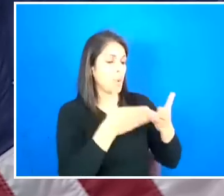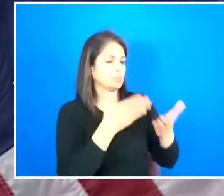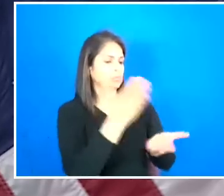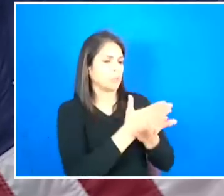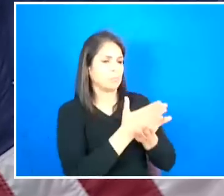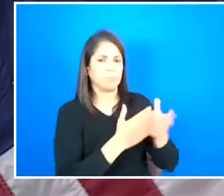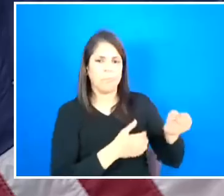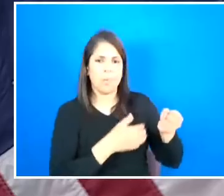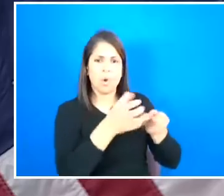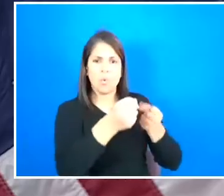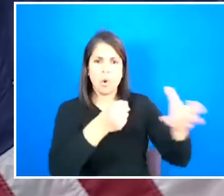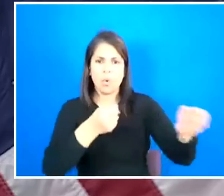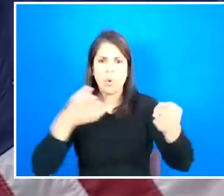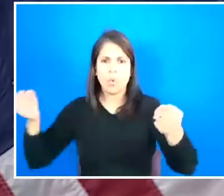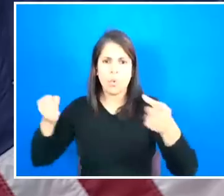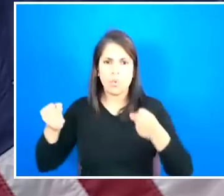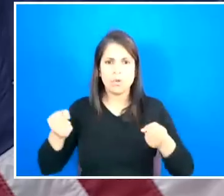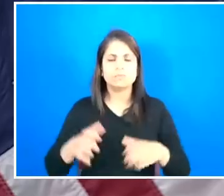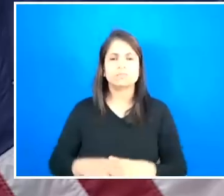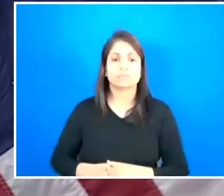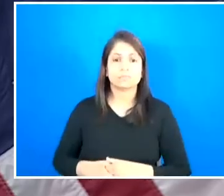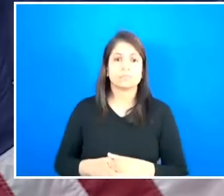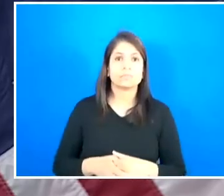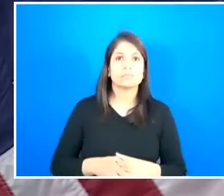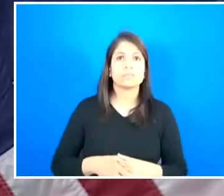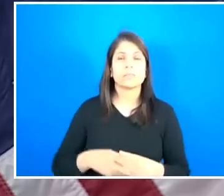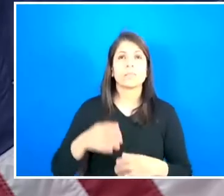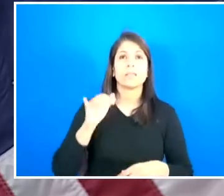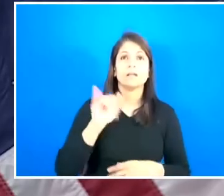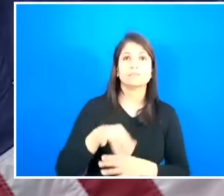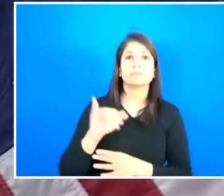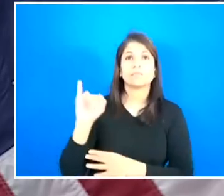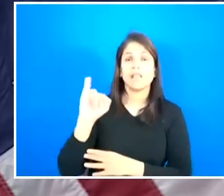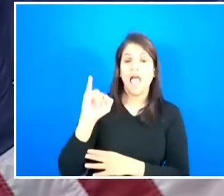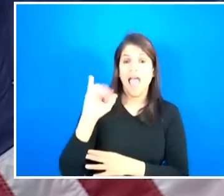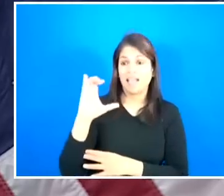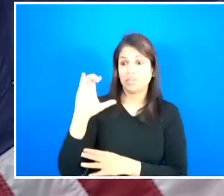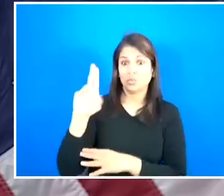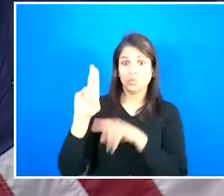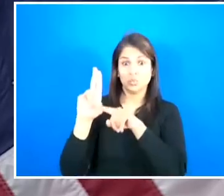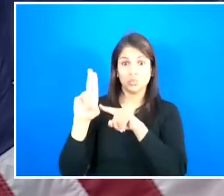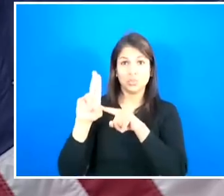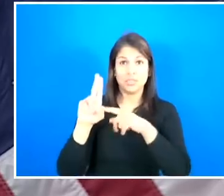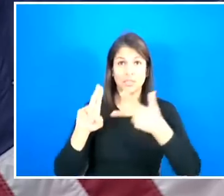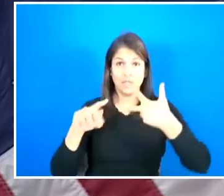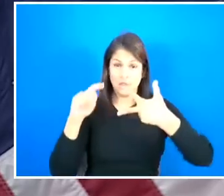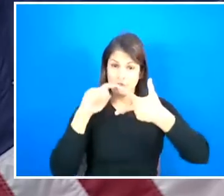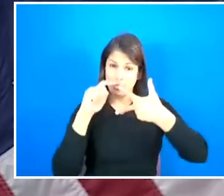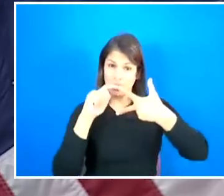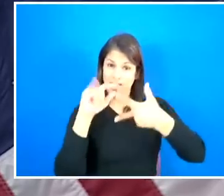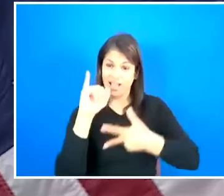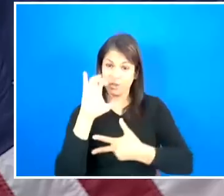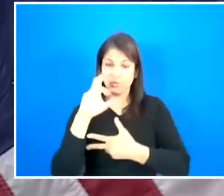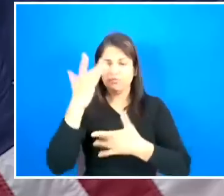PROCESS BETWEEN NOW AND JUNE.